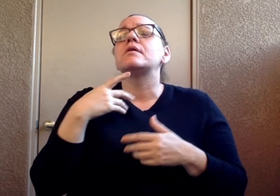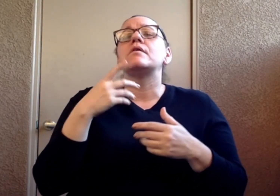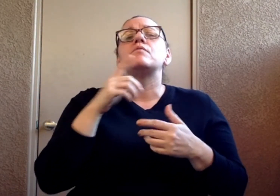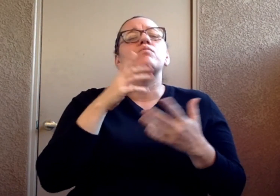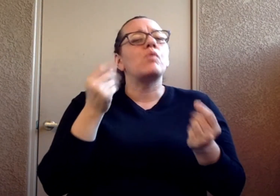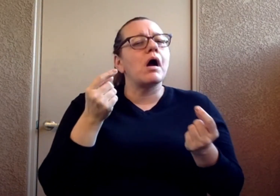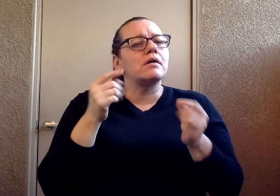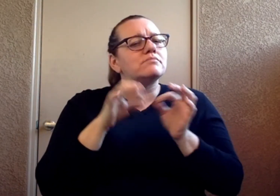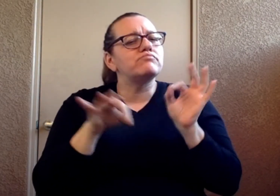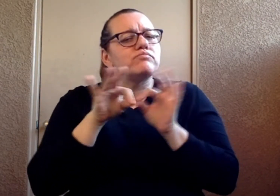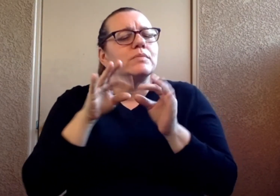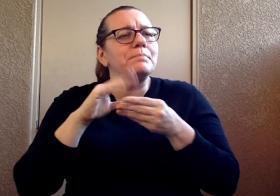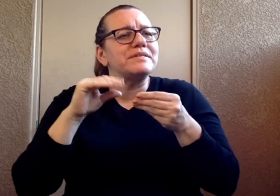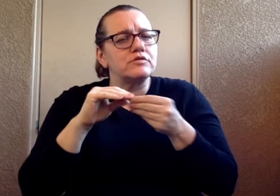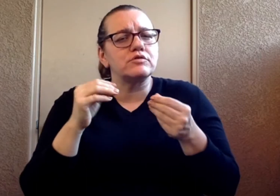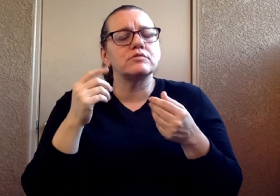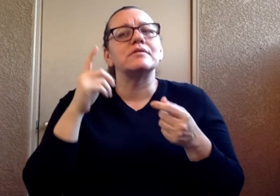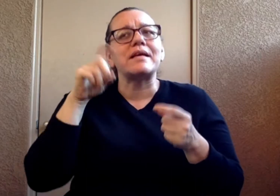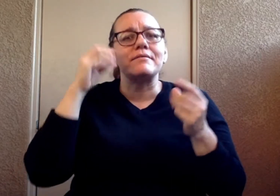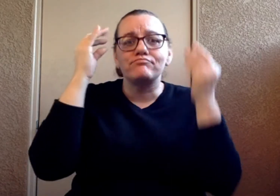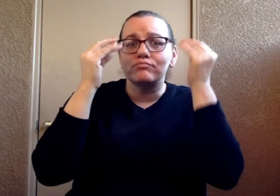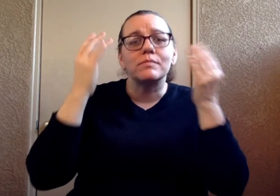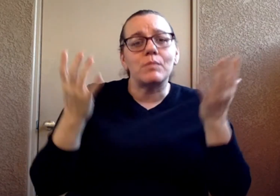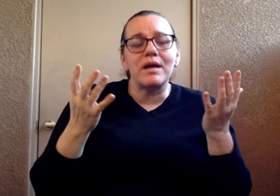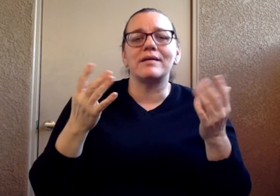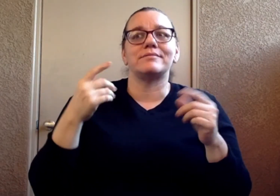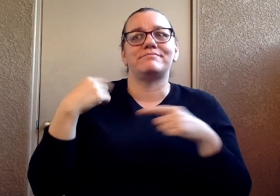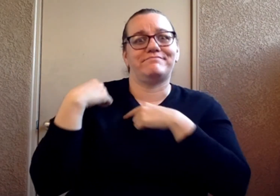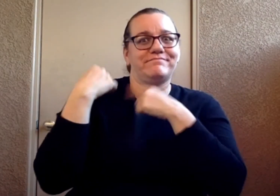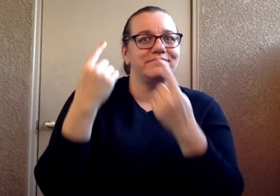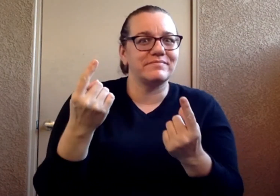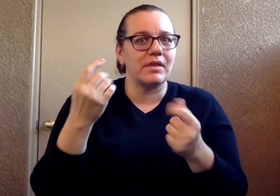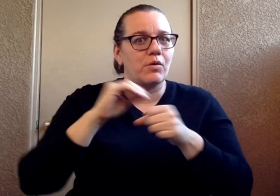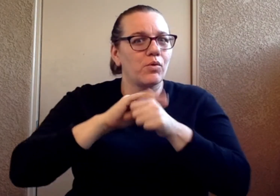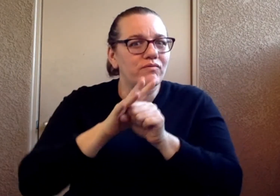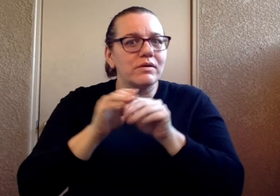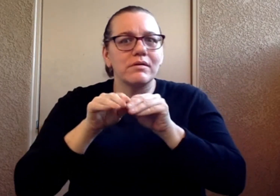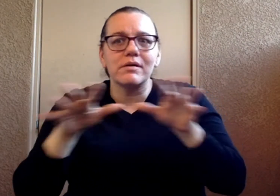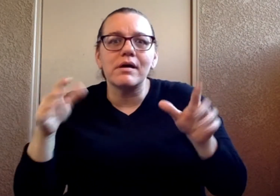An important message to think about - because of COVID-19,